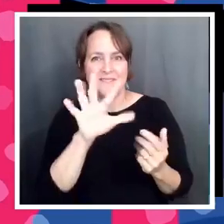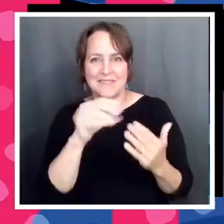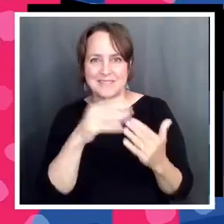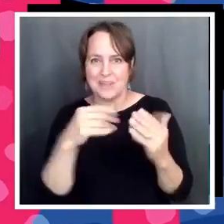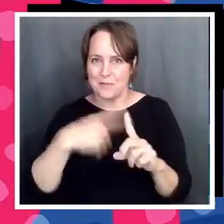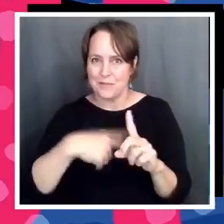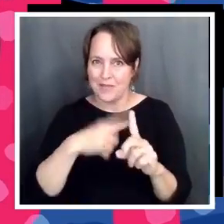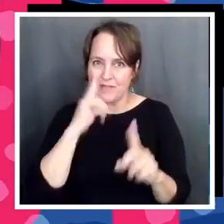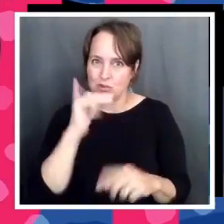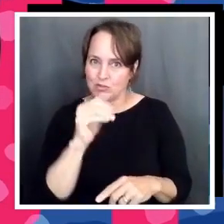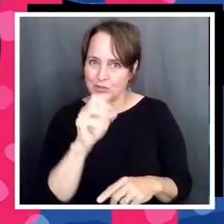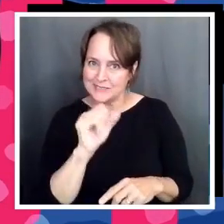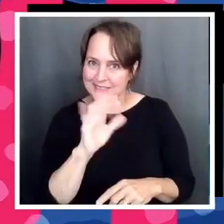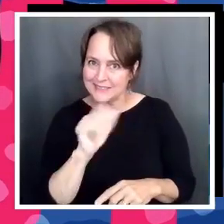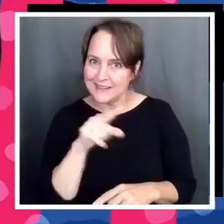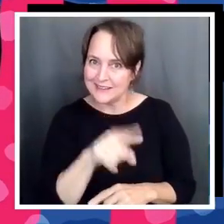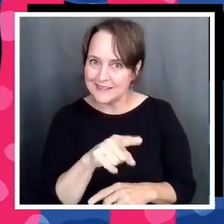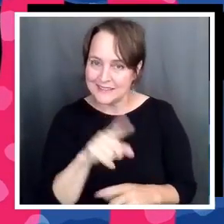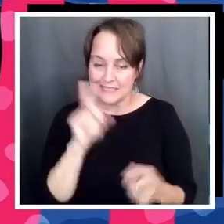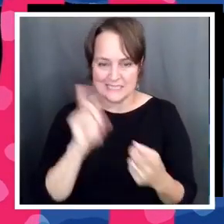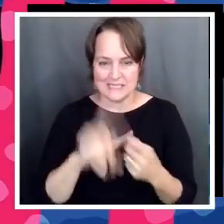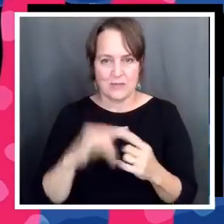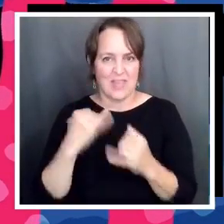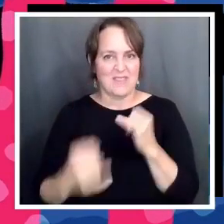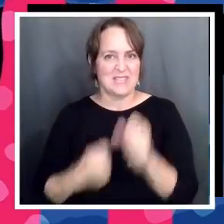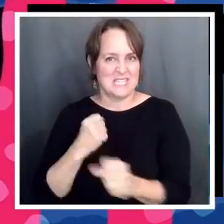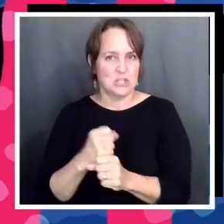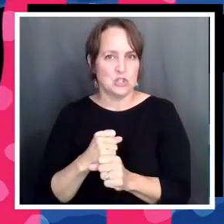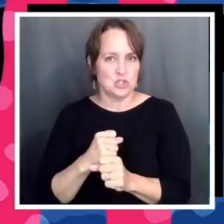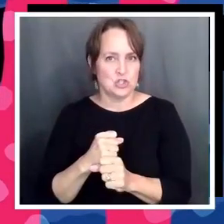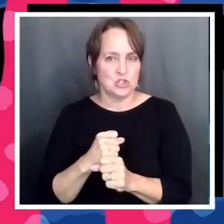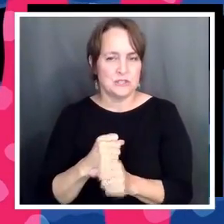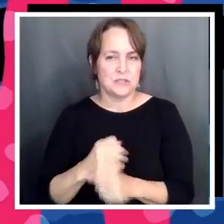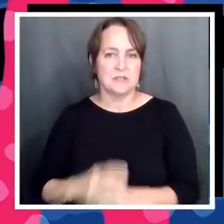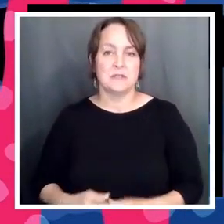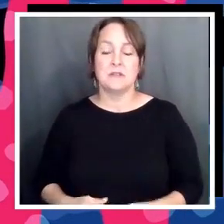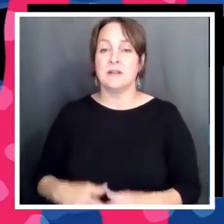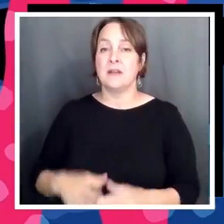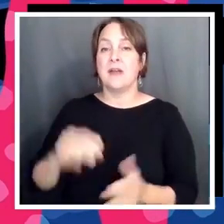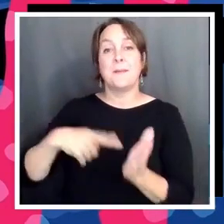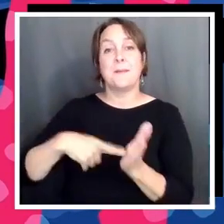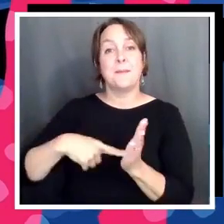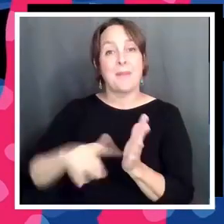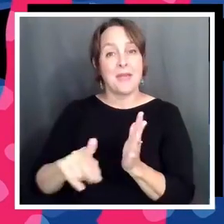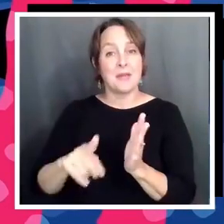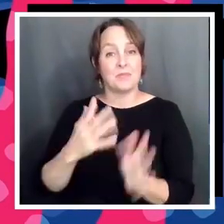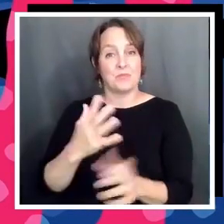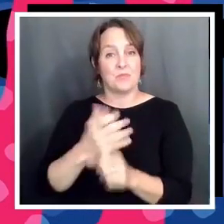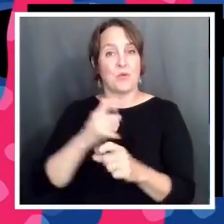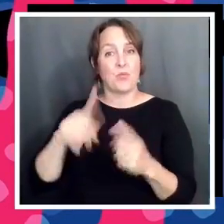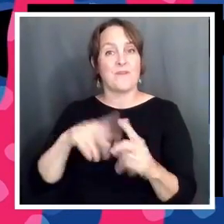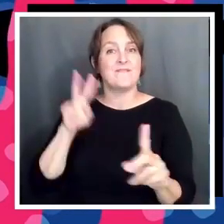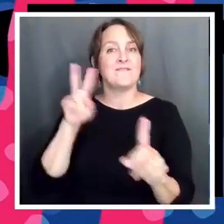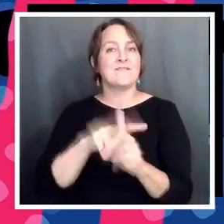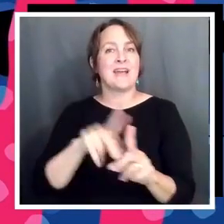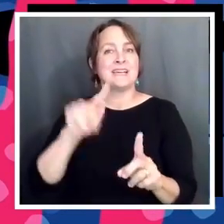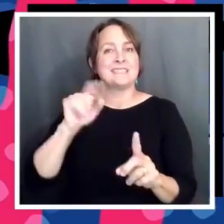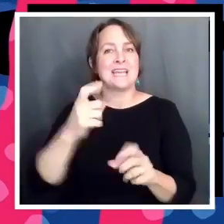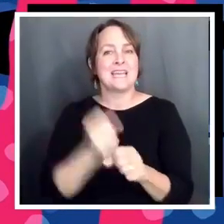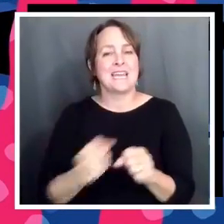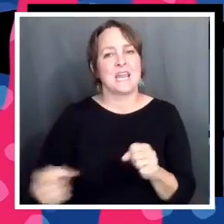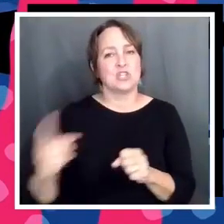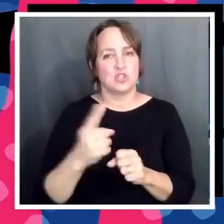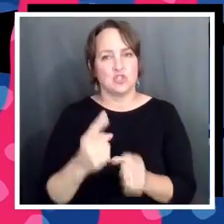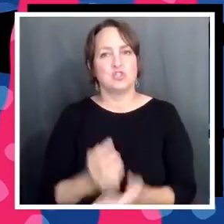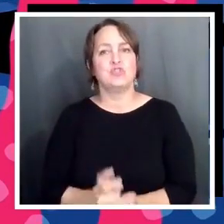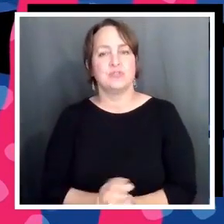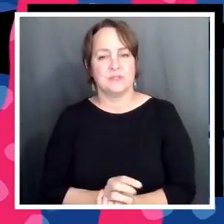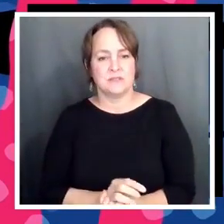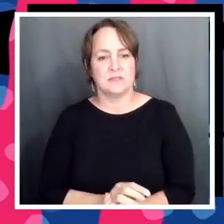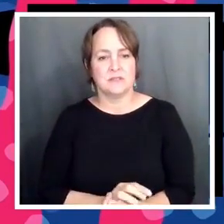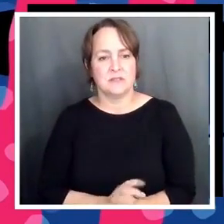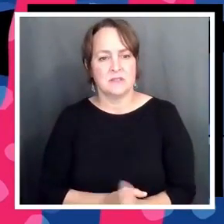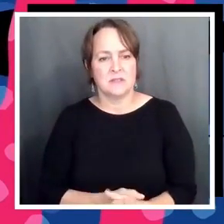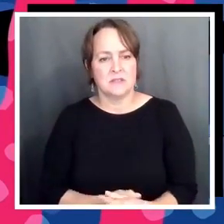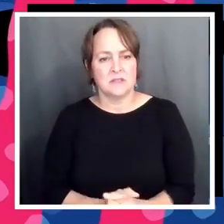KIDS ARE IN YOUR HOUSE.